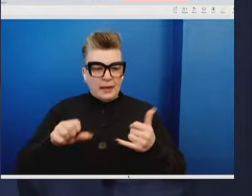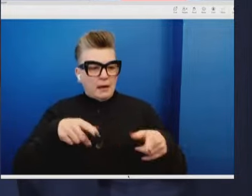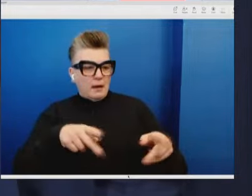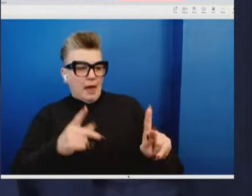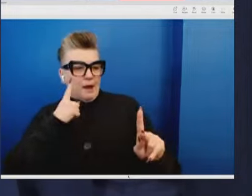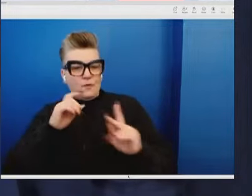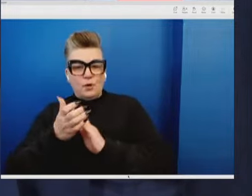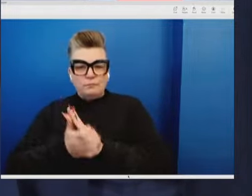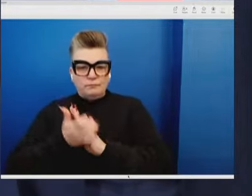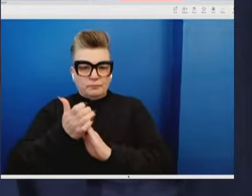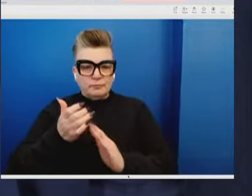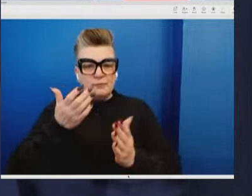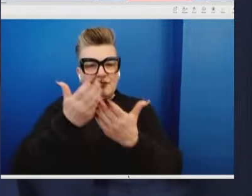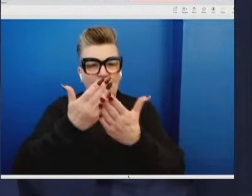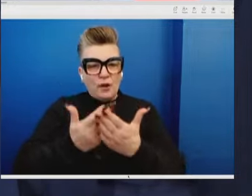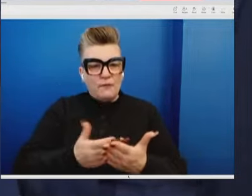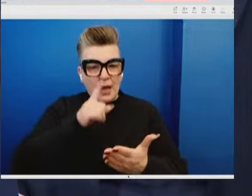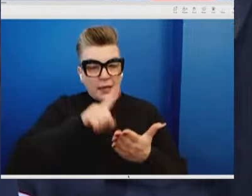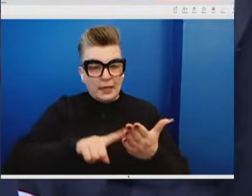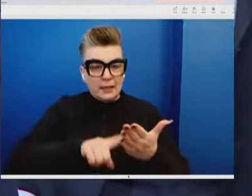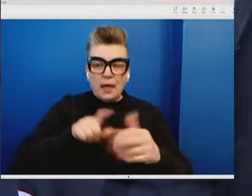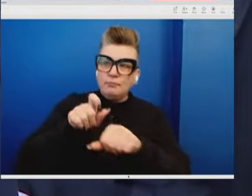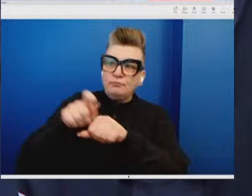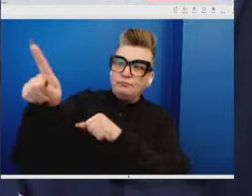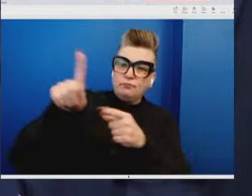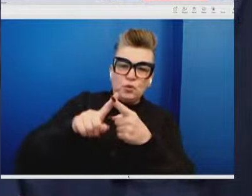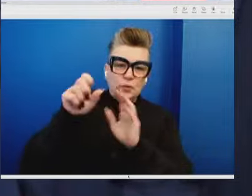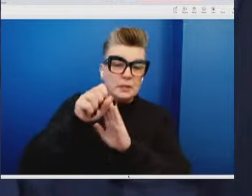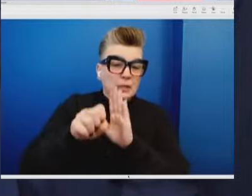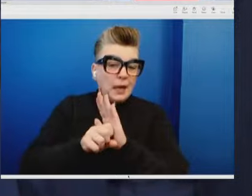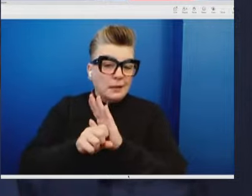pass that through to the state so that they don't have to go through an onerous process and the